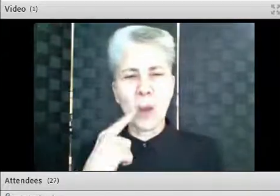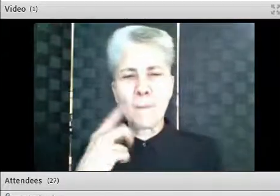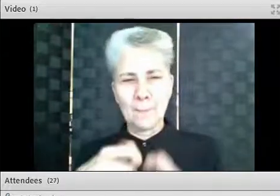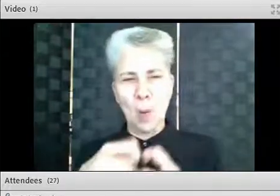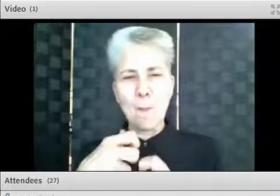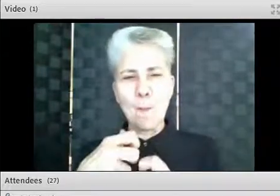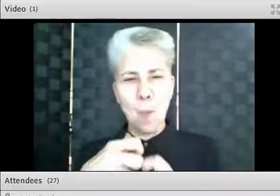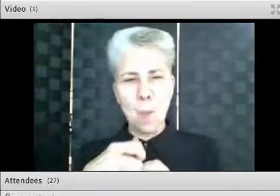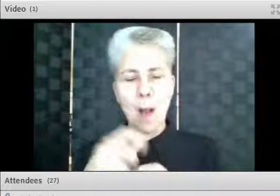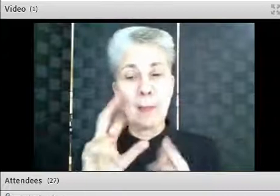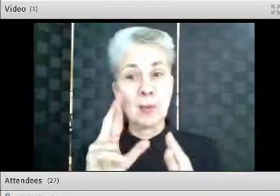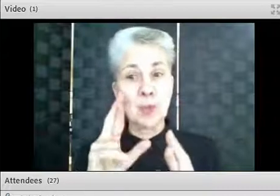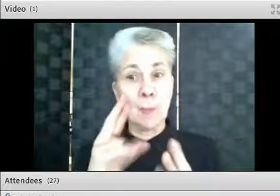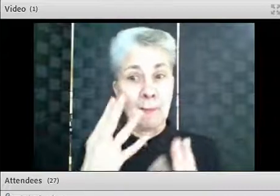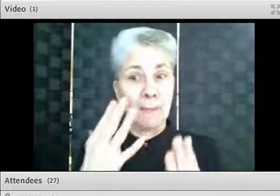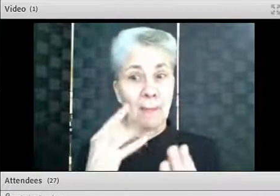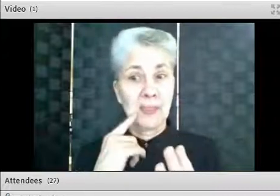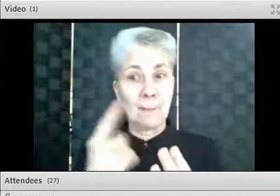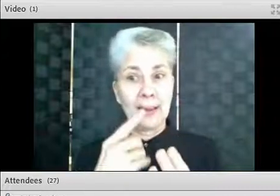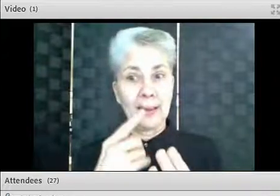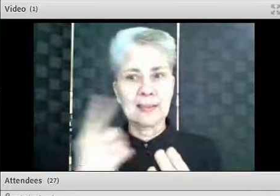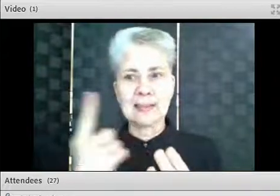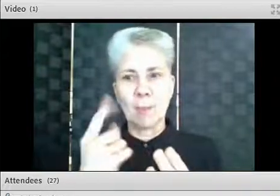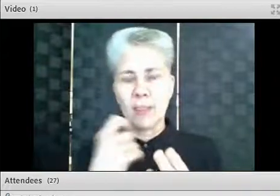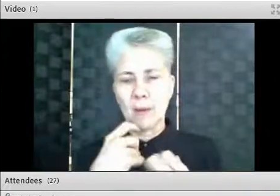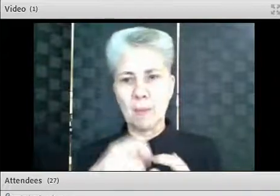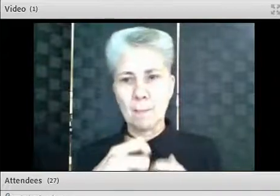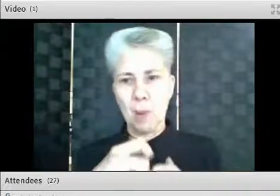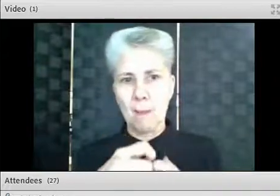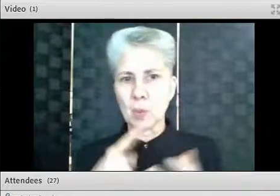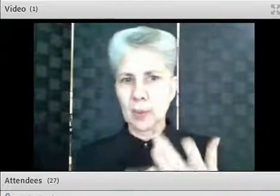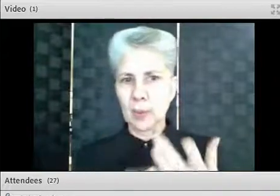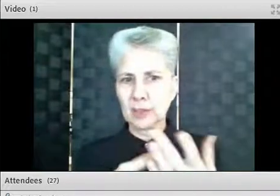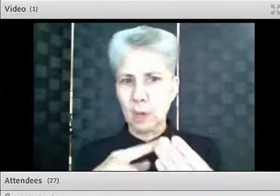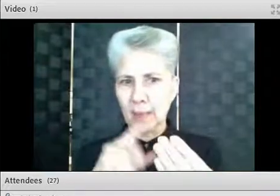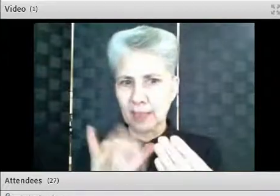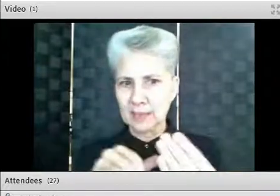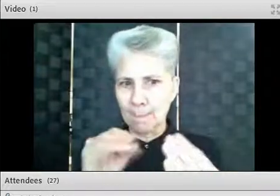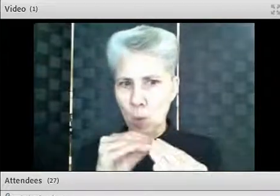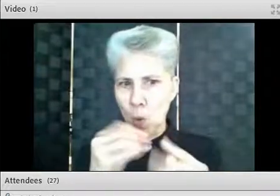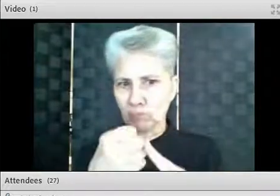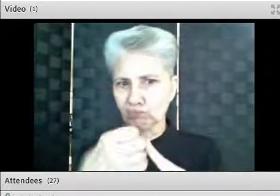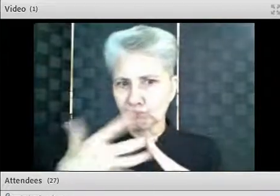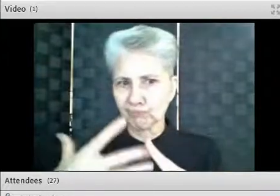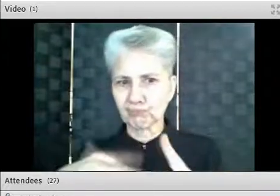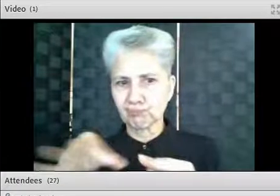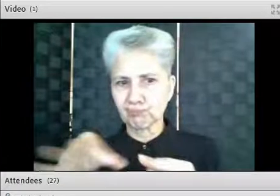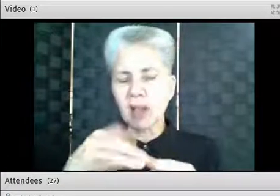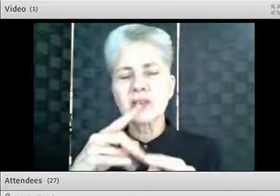I was hoping, actually, that there would be some issues here so we could talk because there are going to be plenty of instances